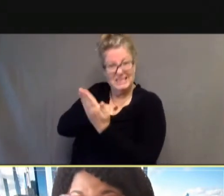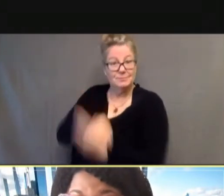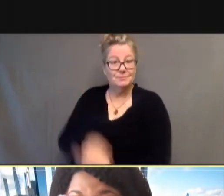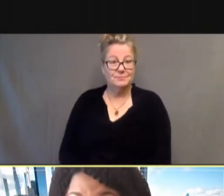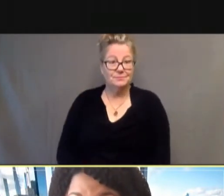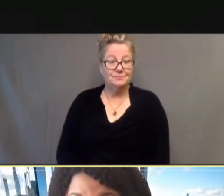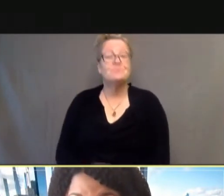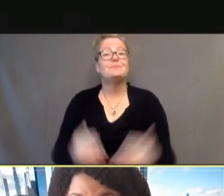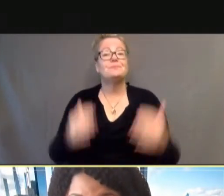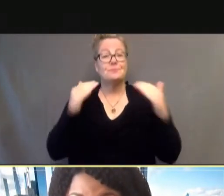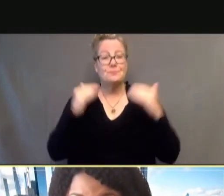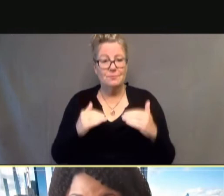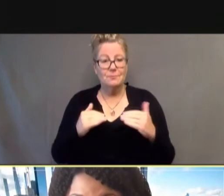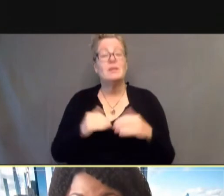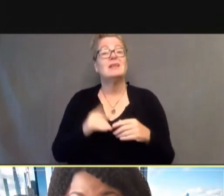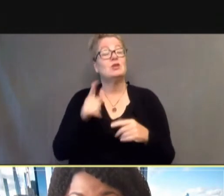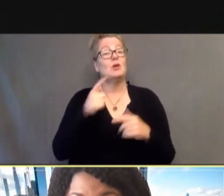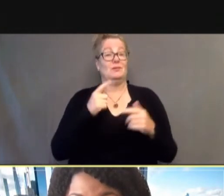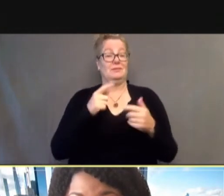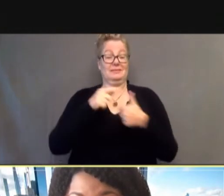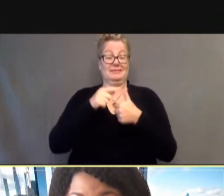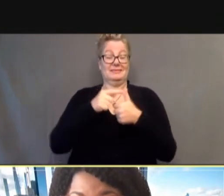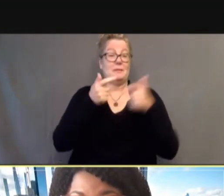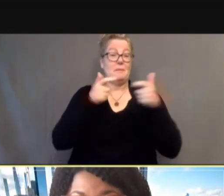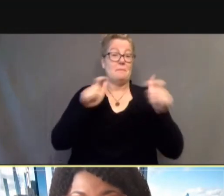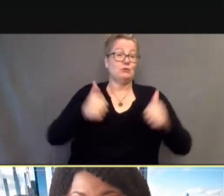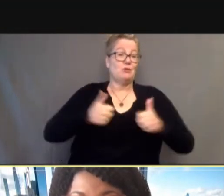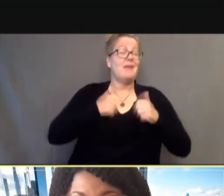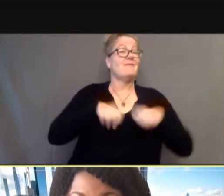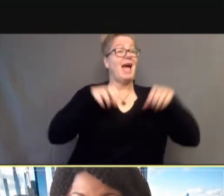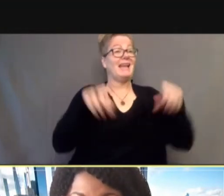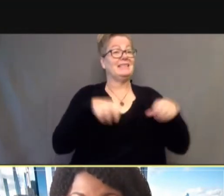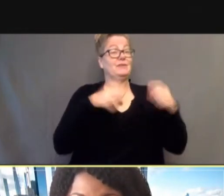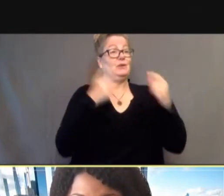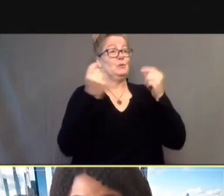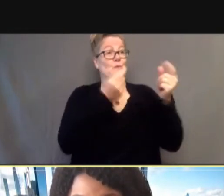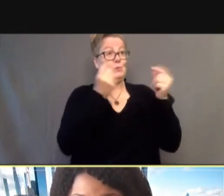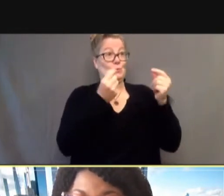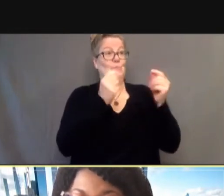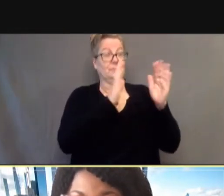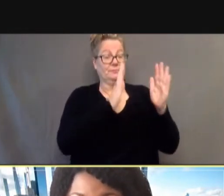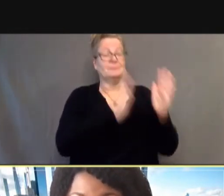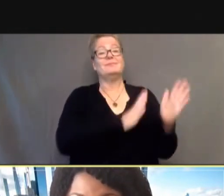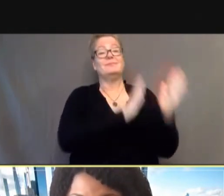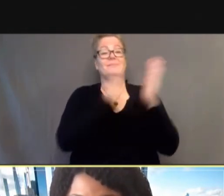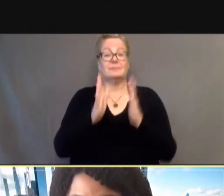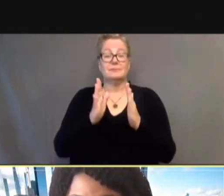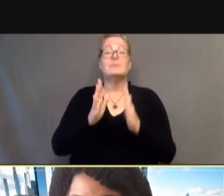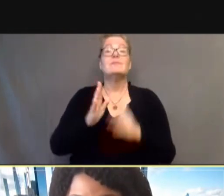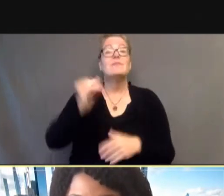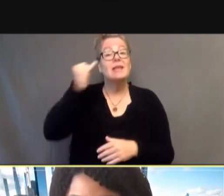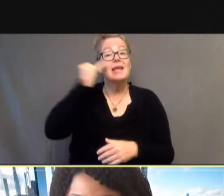to major life activities, if someone has a substantial limitation in a major bodily function,